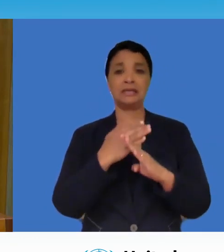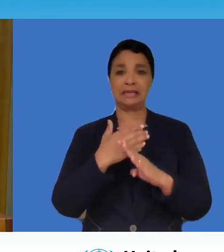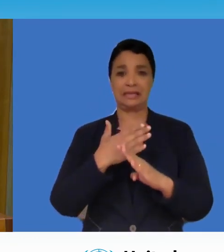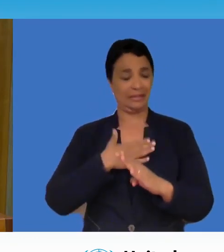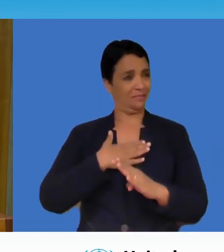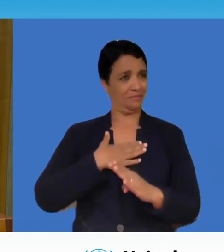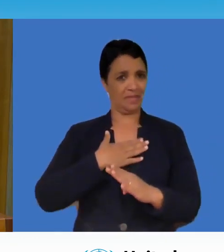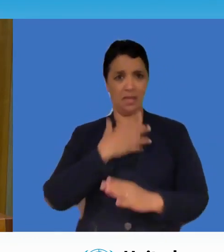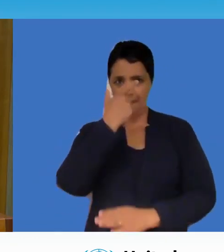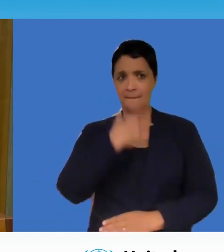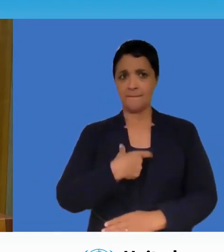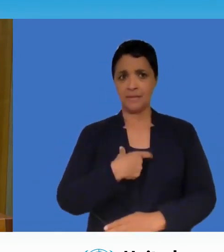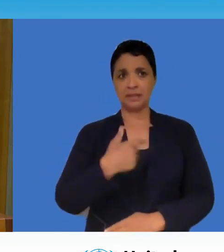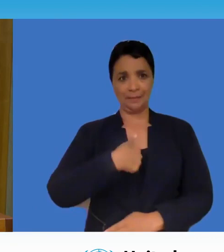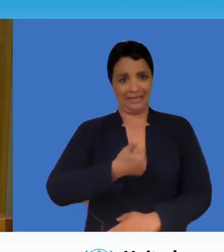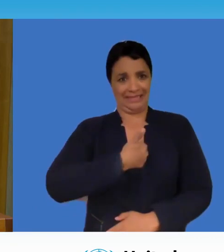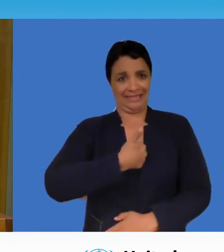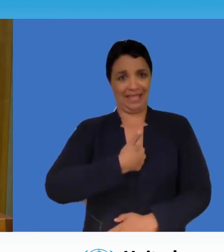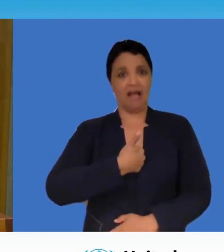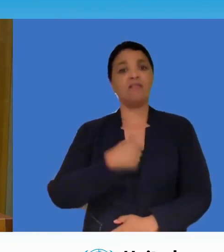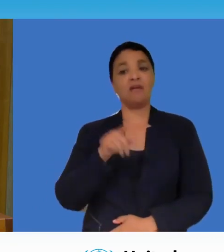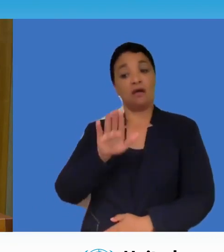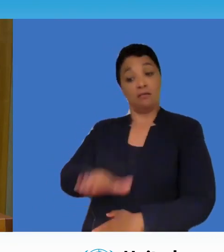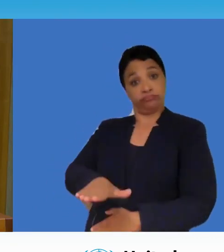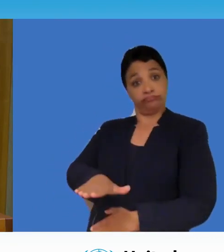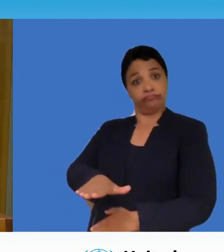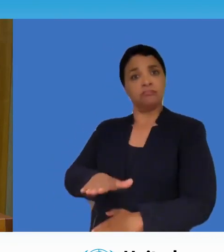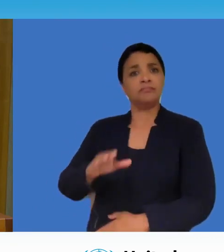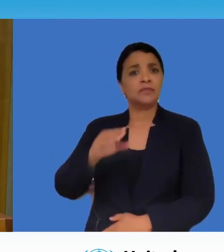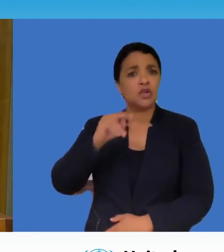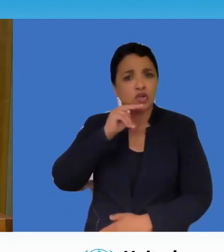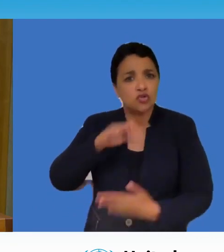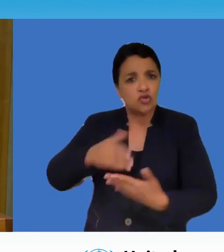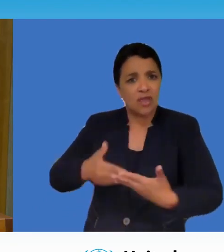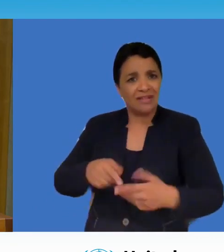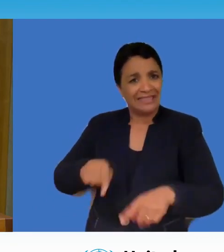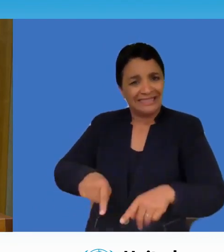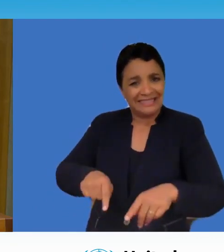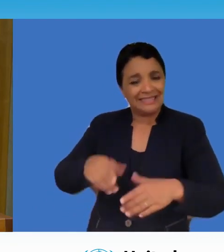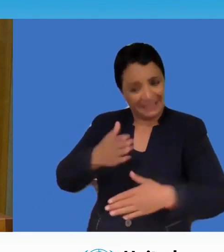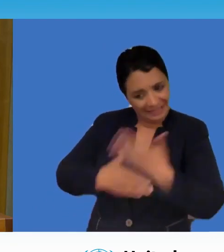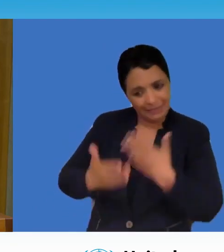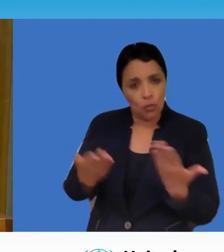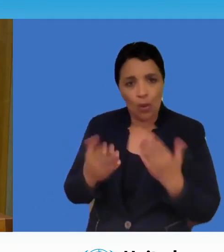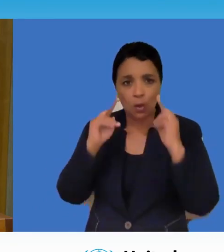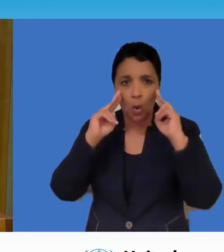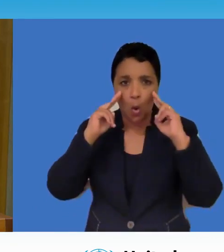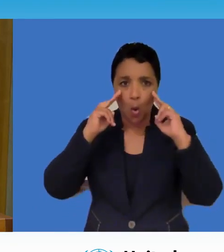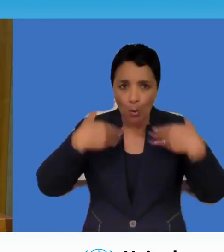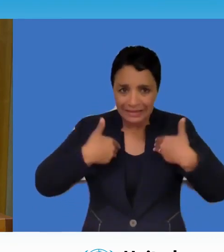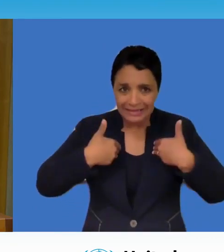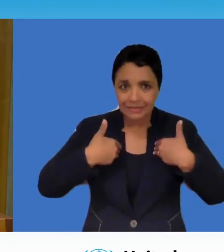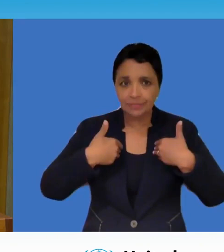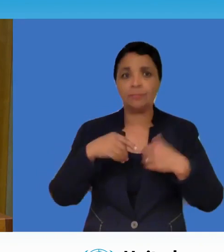a a personal um issue for me I have a nephew who's 18 years old who is autistic and I was